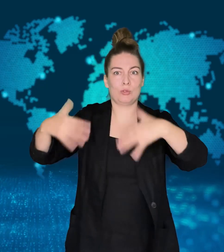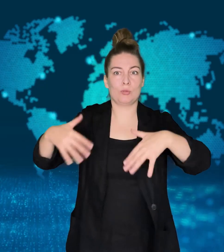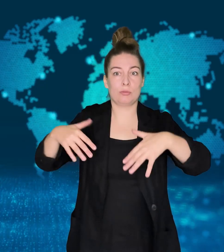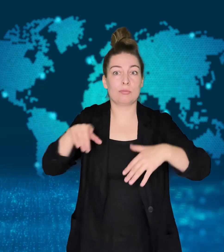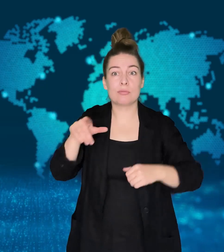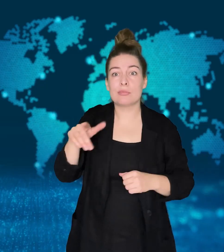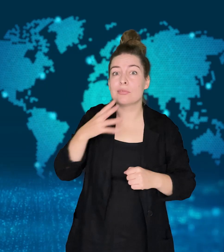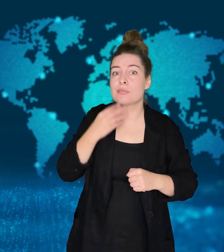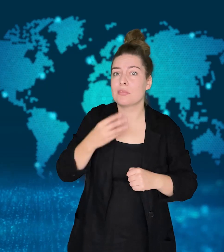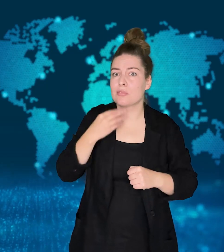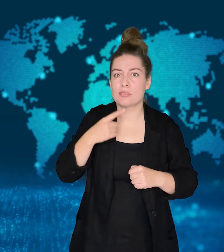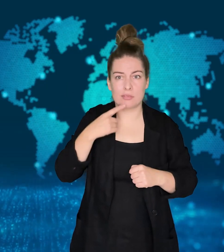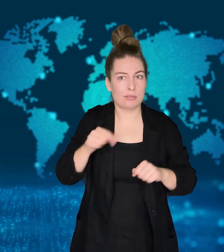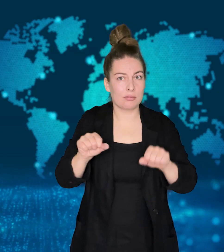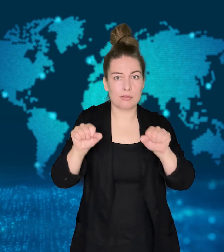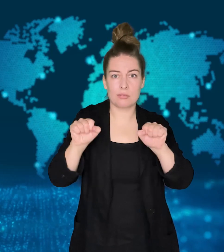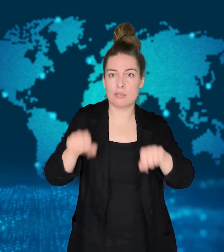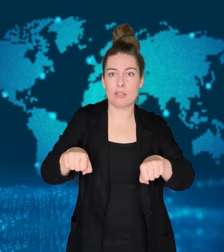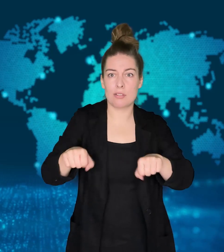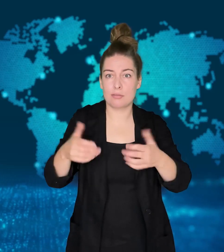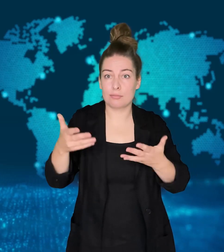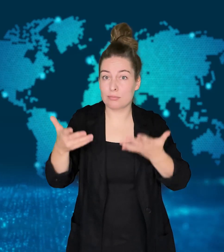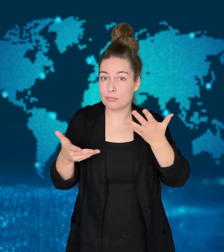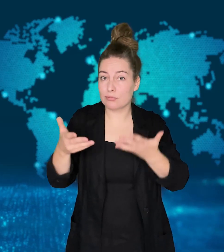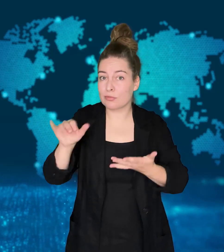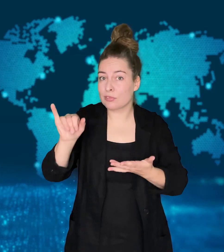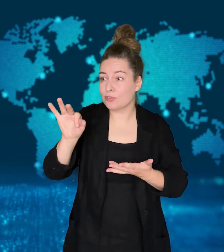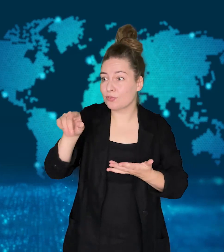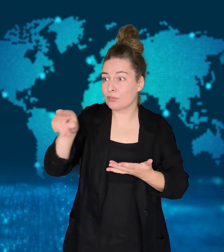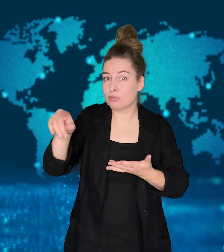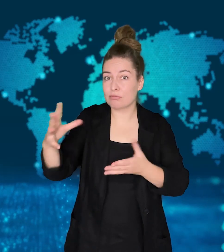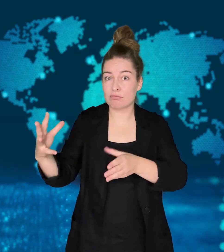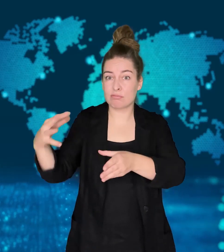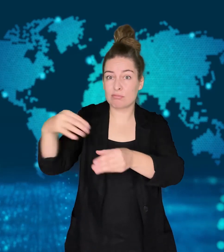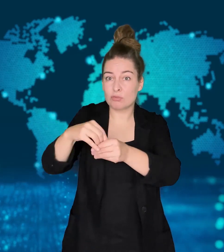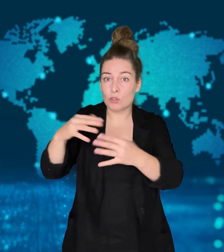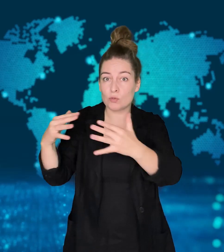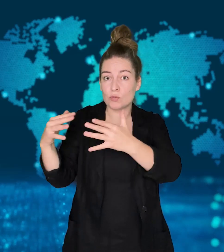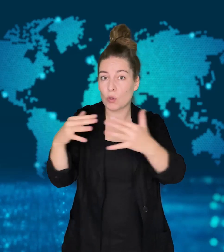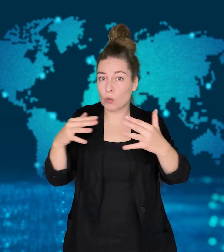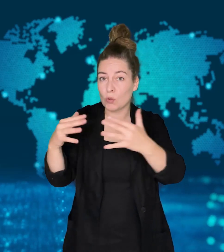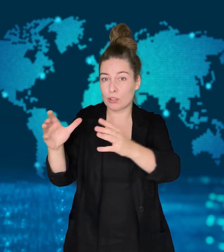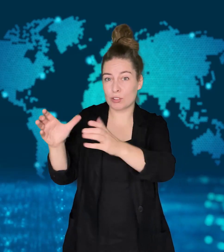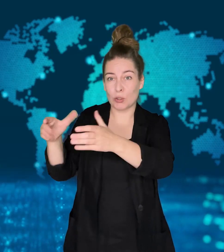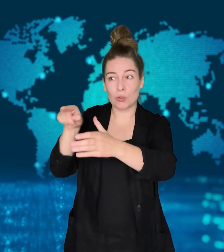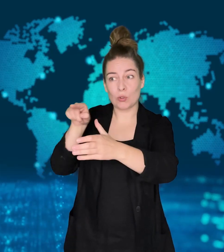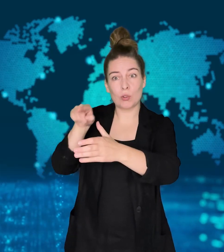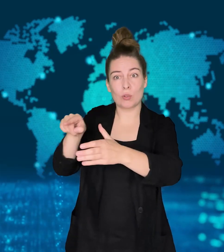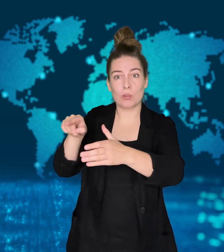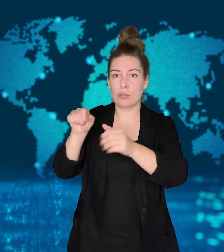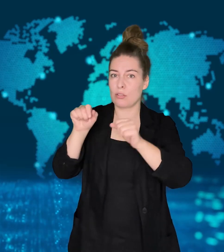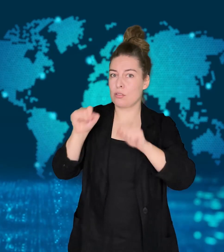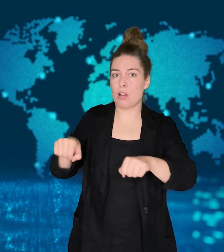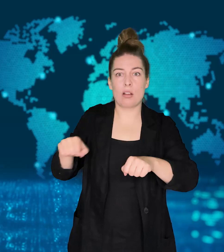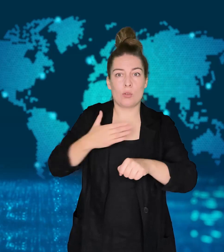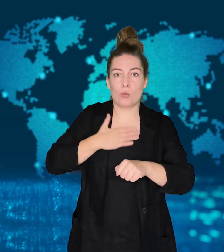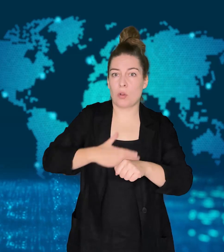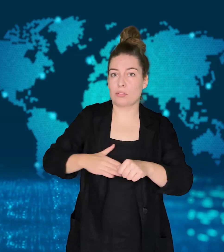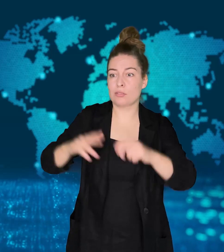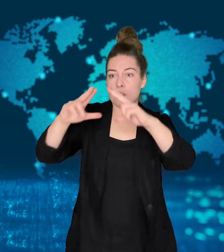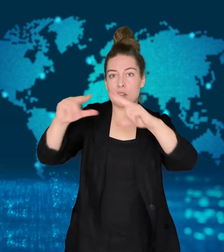the Lebanon/Israel order could become a second front in the Middle Eastern War.